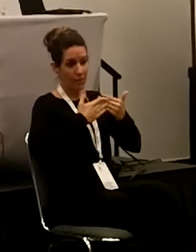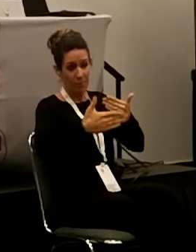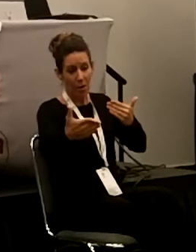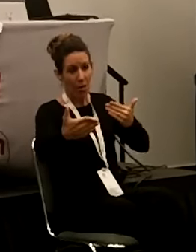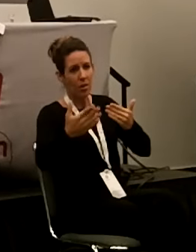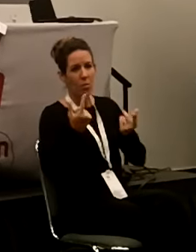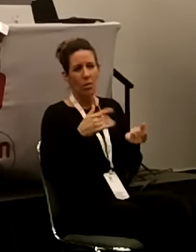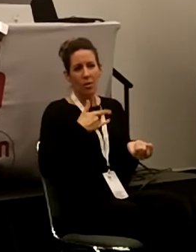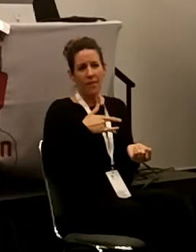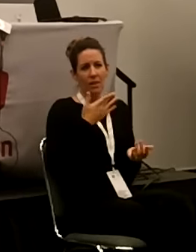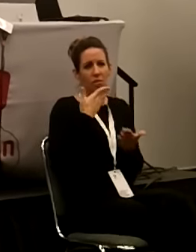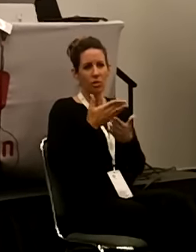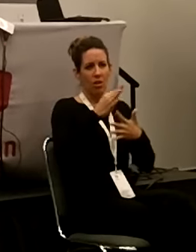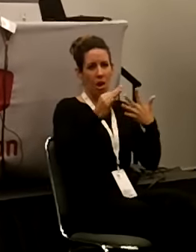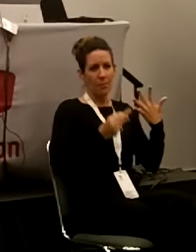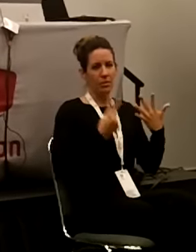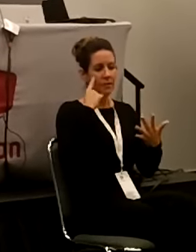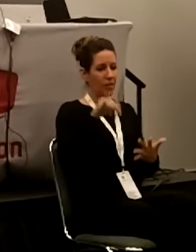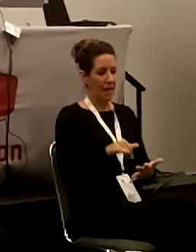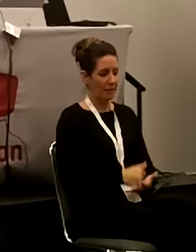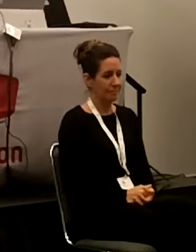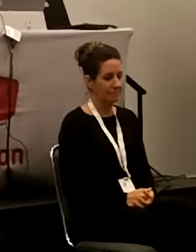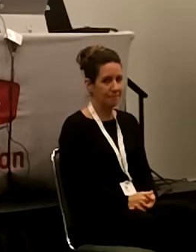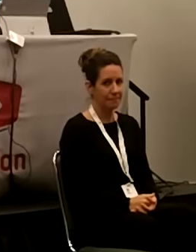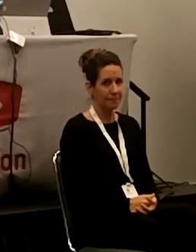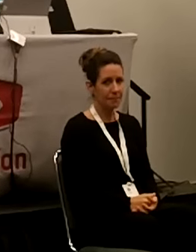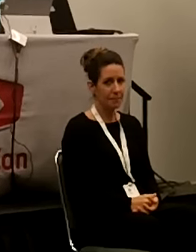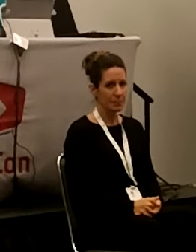What do you feel like is a good option for that?